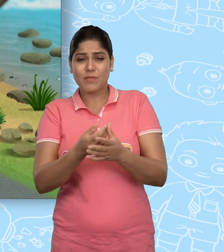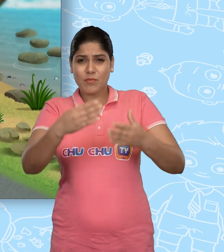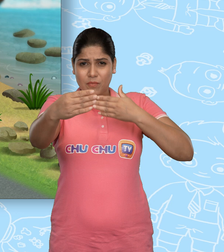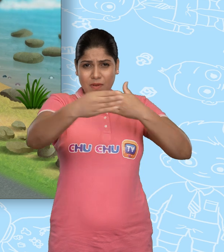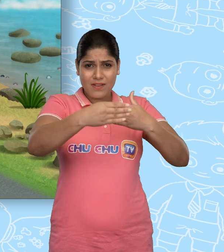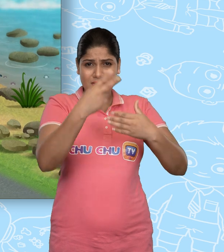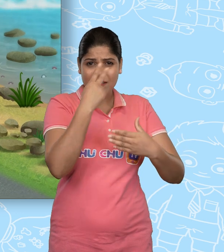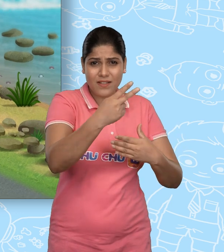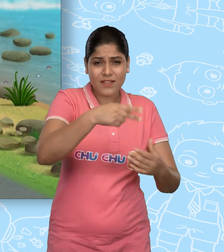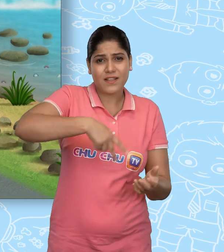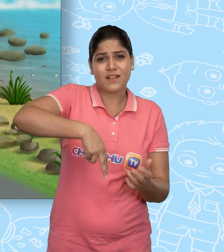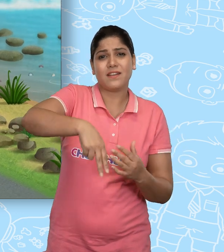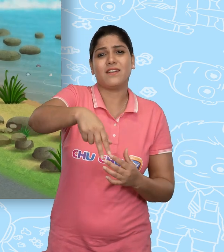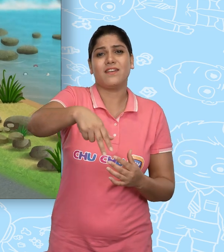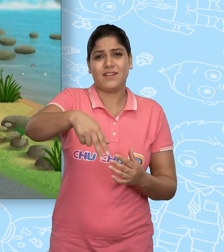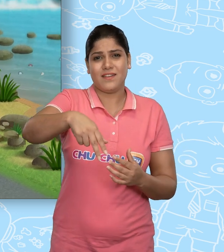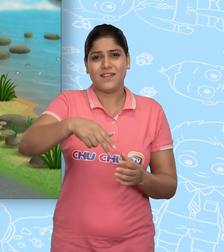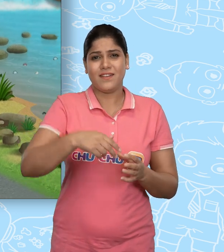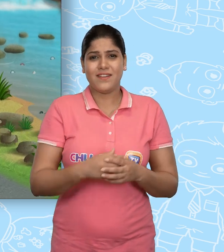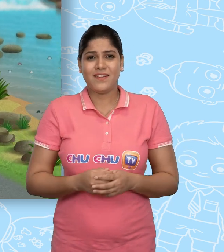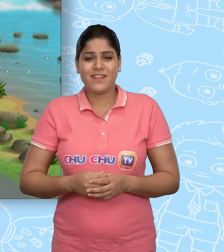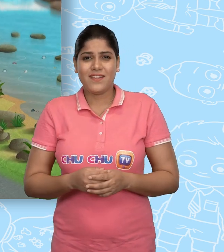And everyone got out to take a closer look.